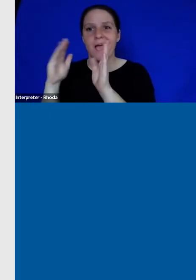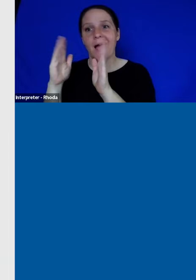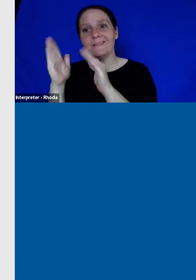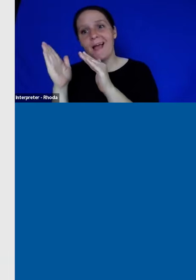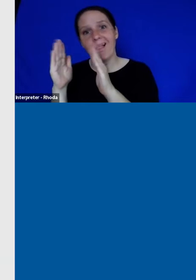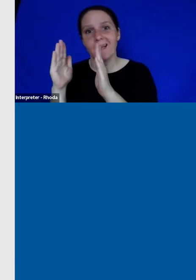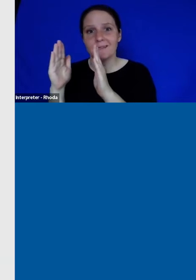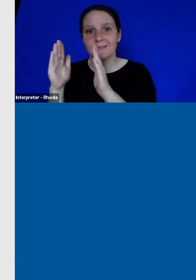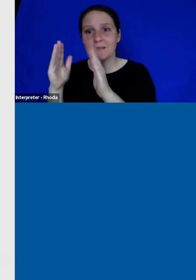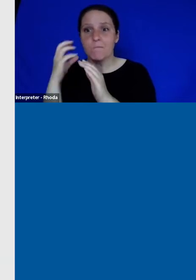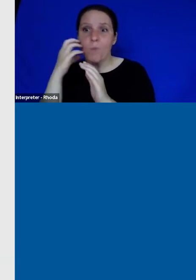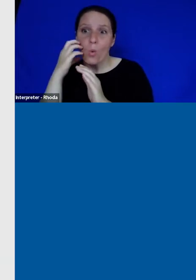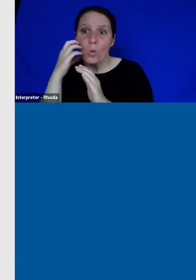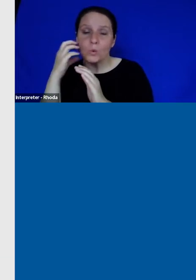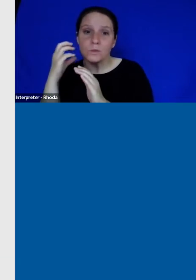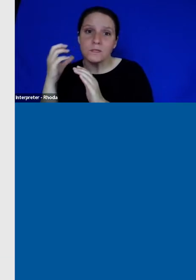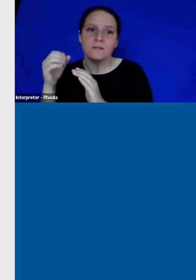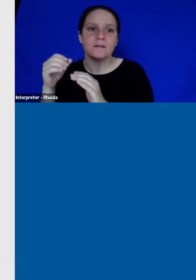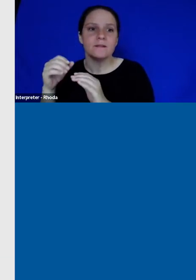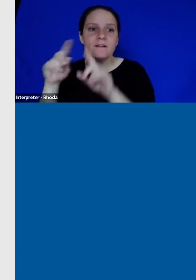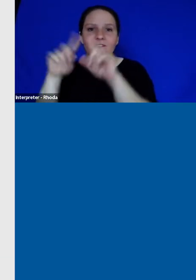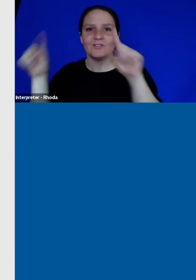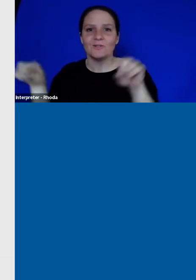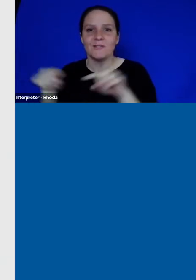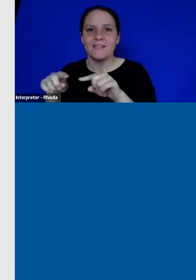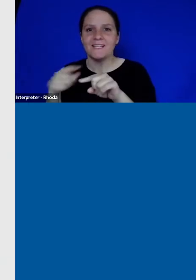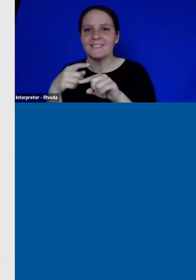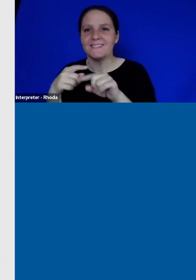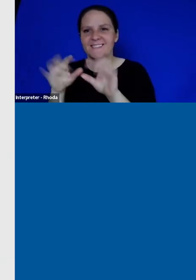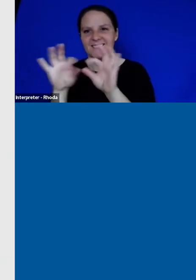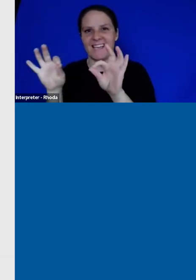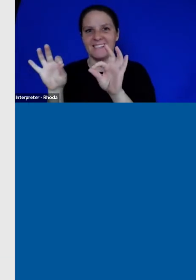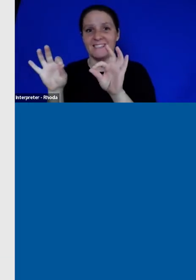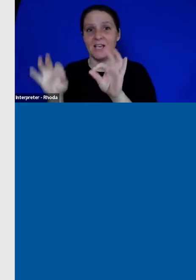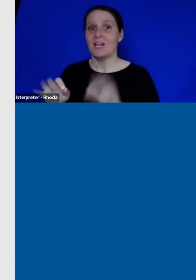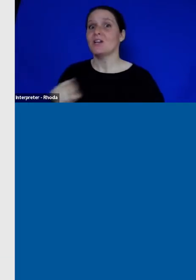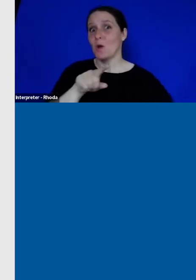It says, "don't you just love "when people don't make X wheelchair symbol accessible